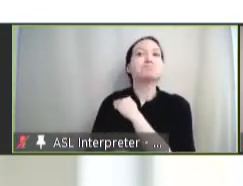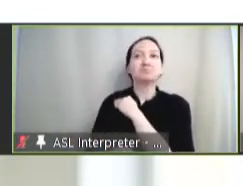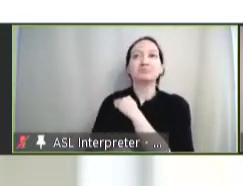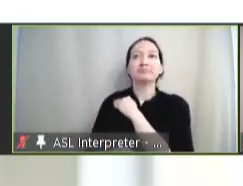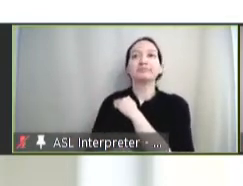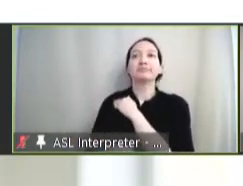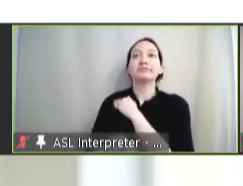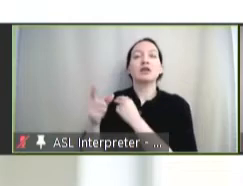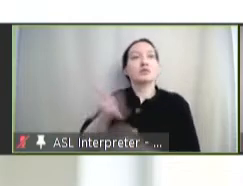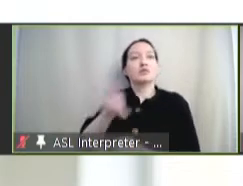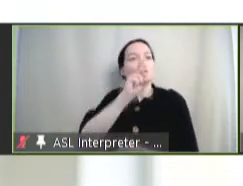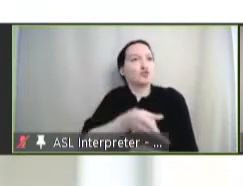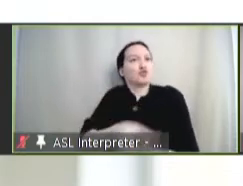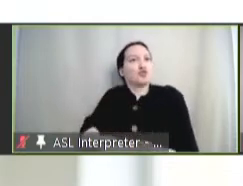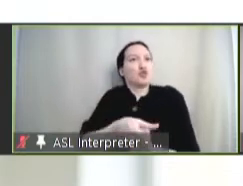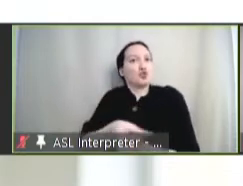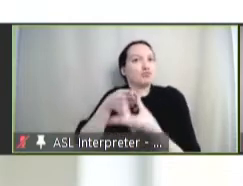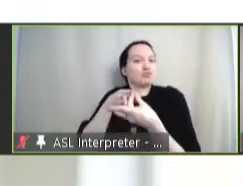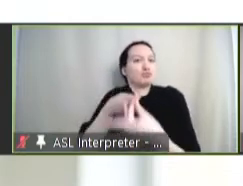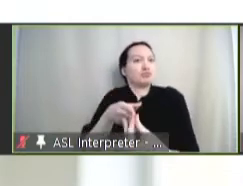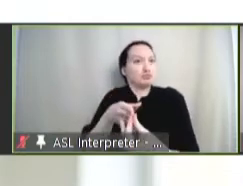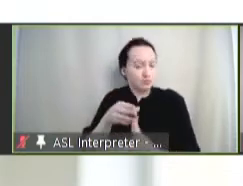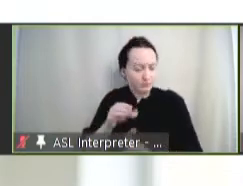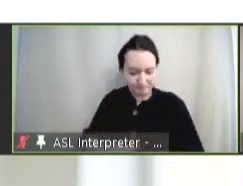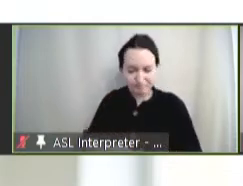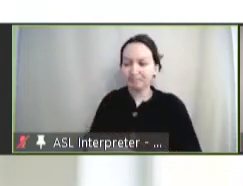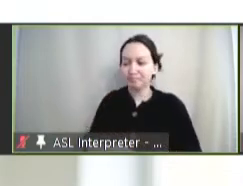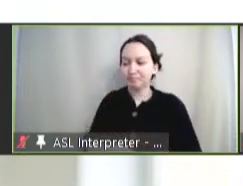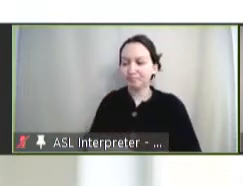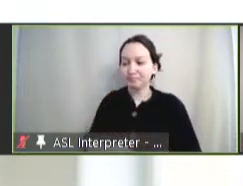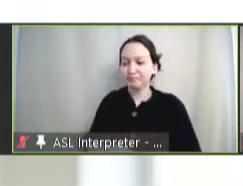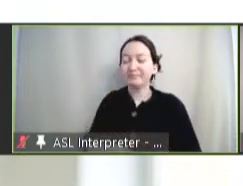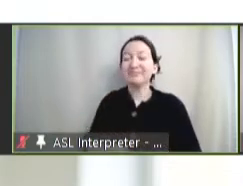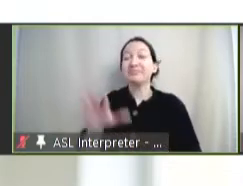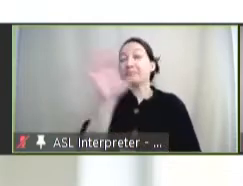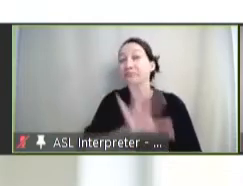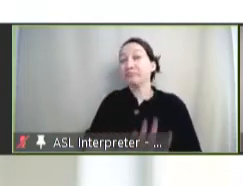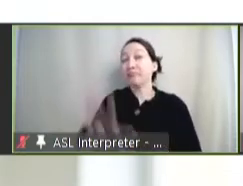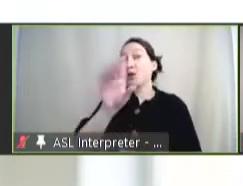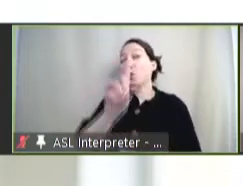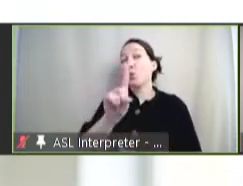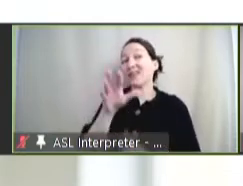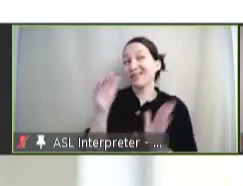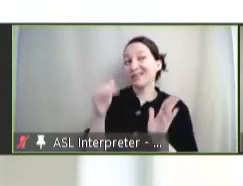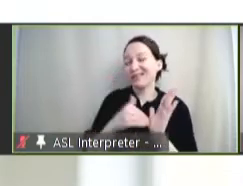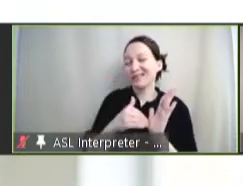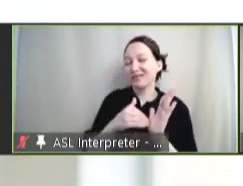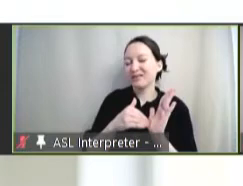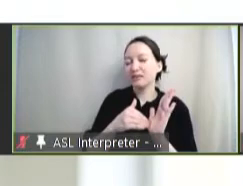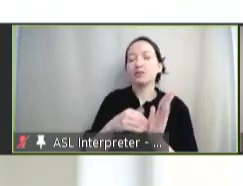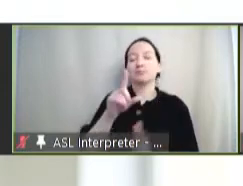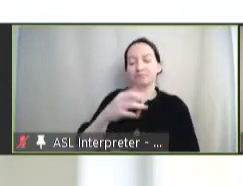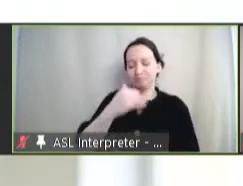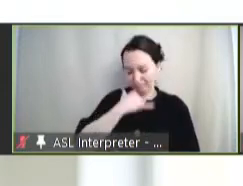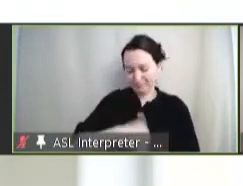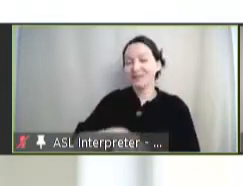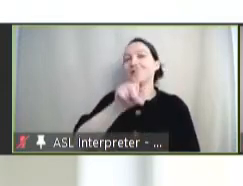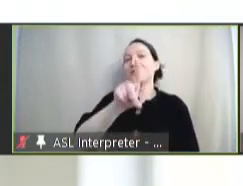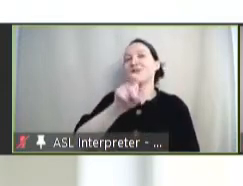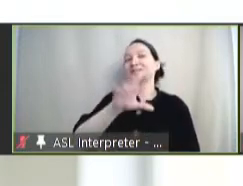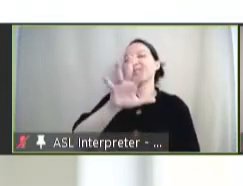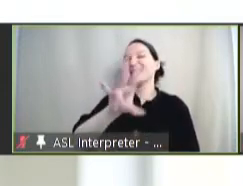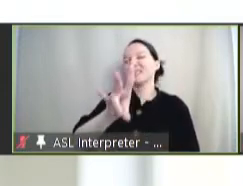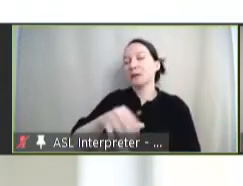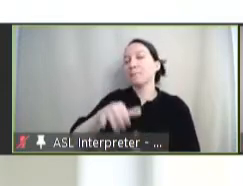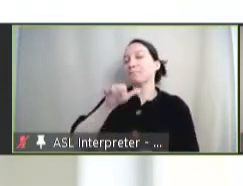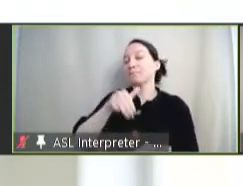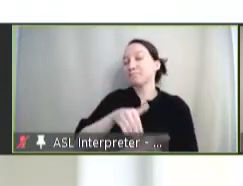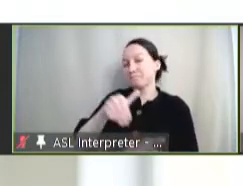of truth and guidance. We have roughly 1000 -- 157 -- I'm sorry, 157 million Americans in a workplace